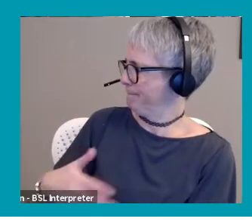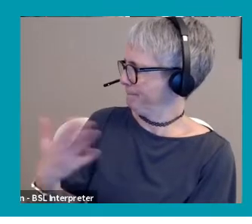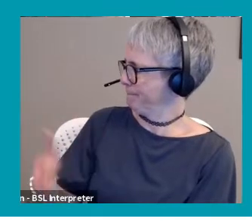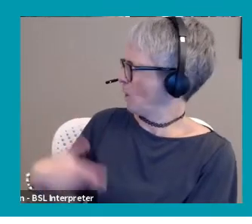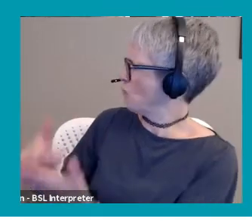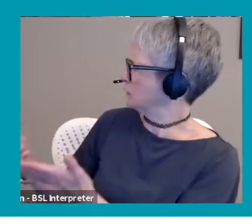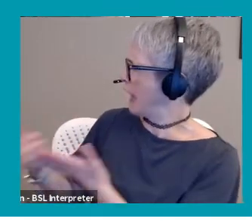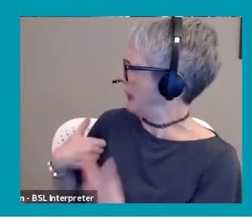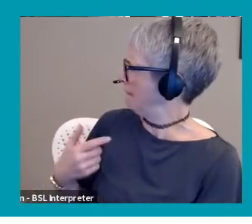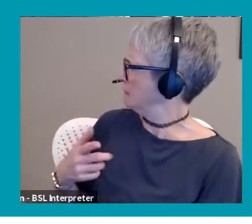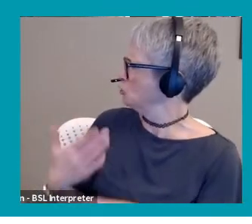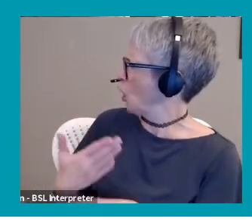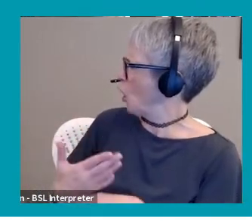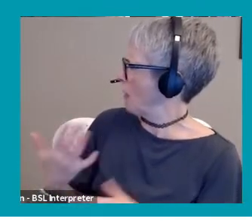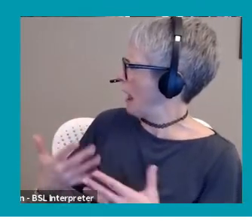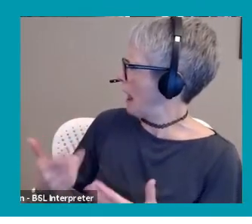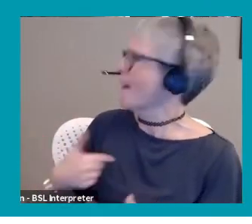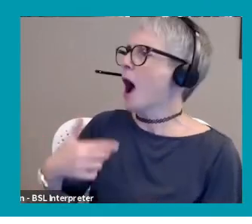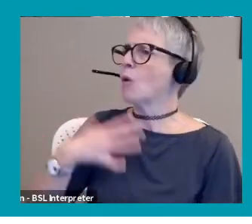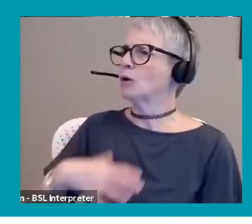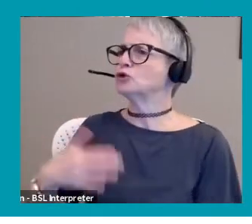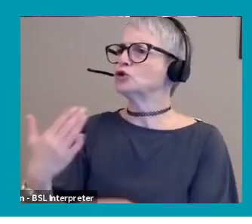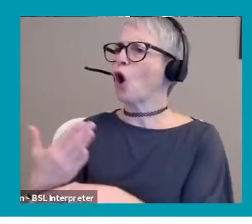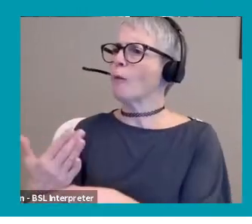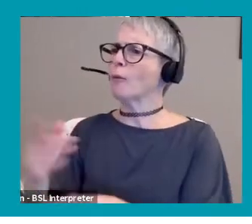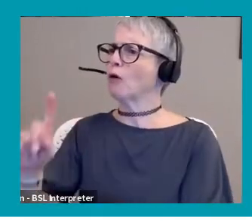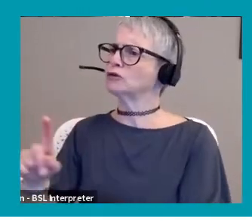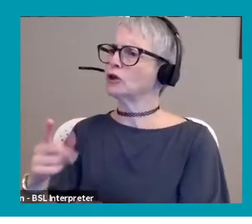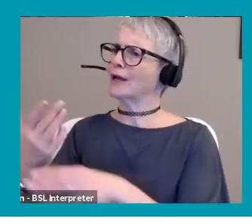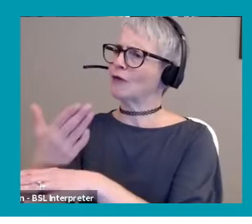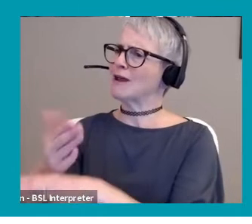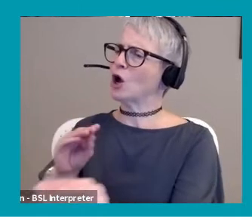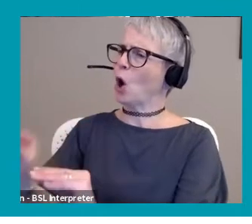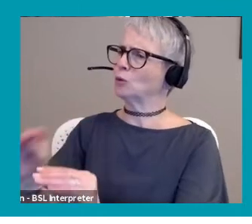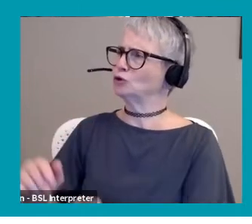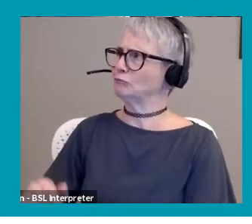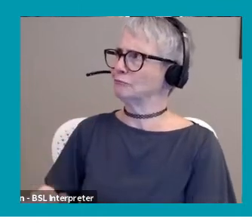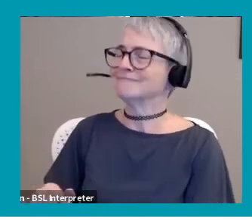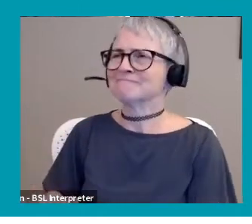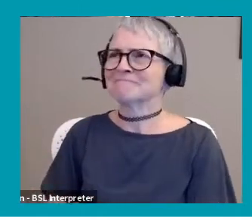Want to know about about career coaching, you might put that in.